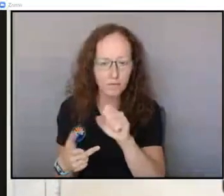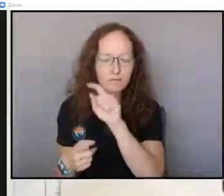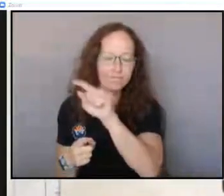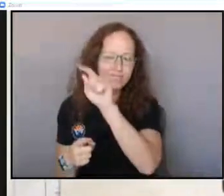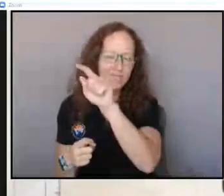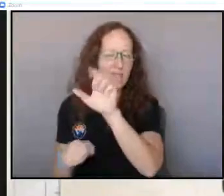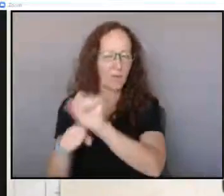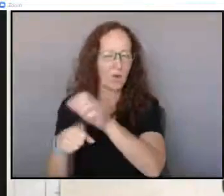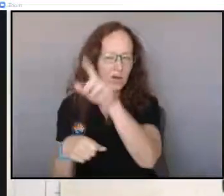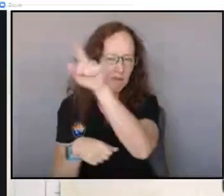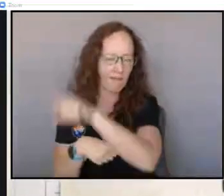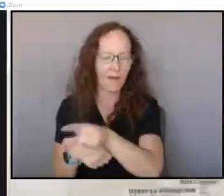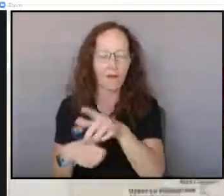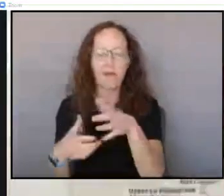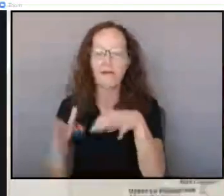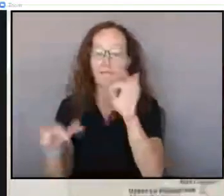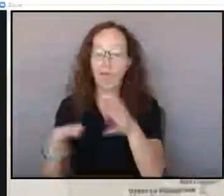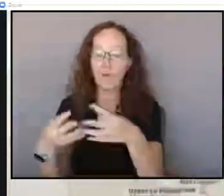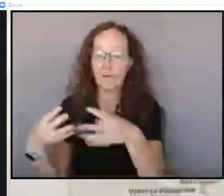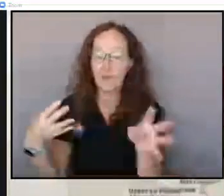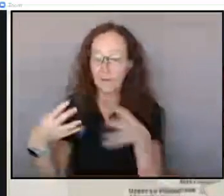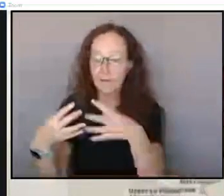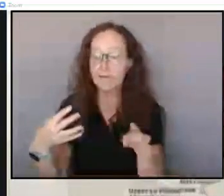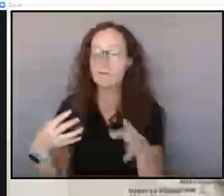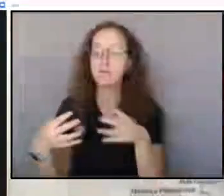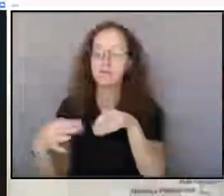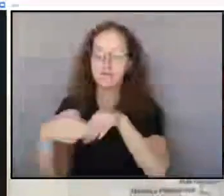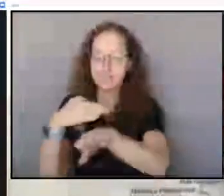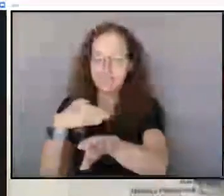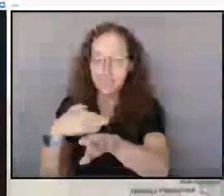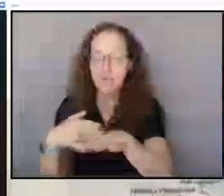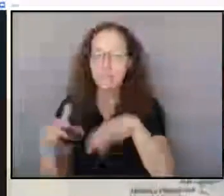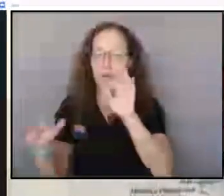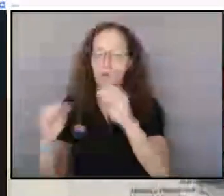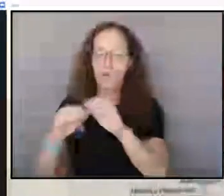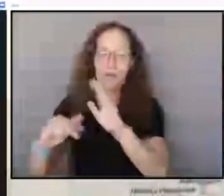TOMORROW. EVERYTHING IS GOING REALLY GOOD. FOR THE